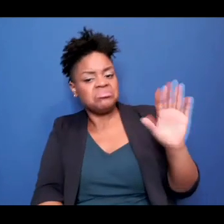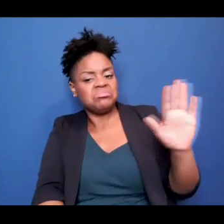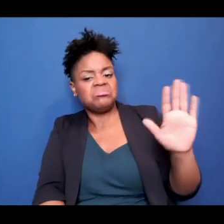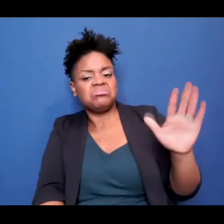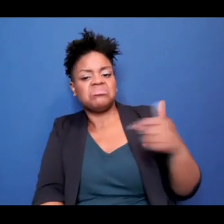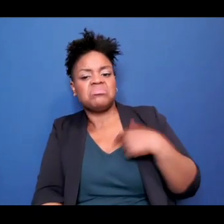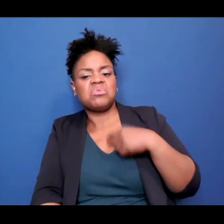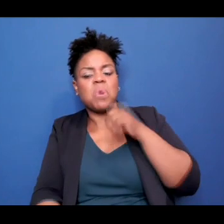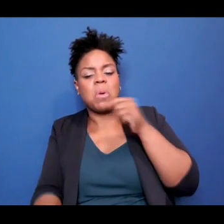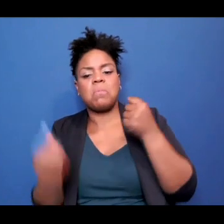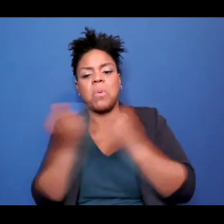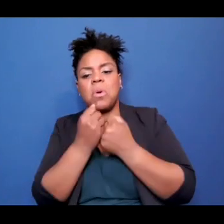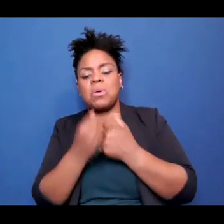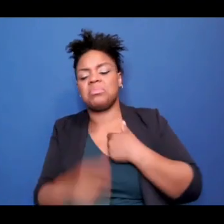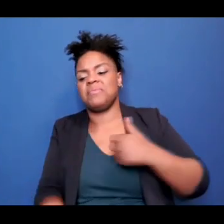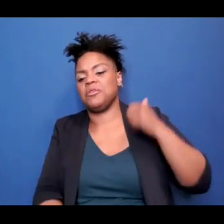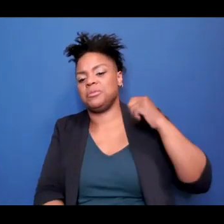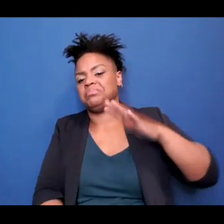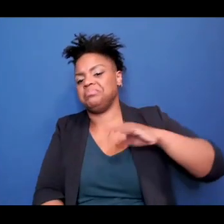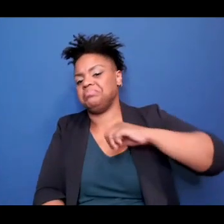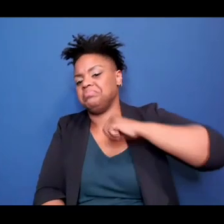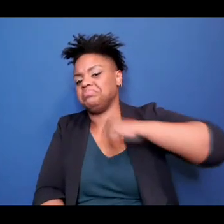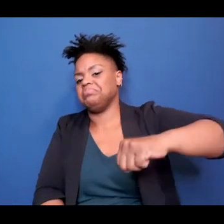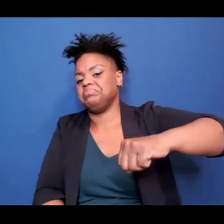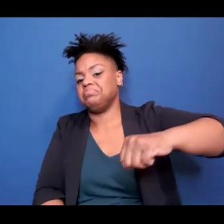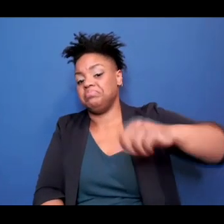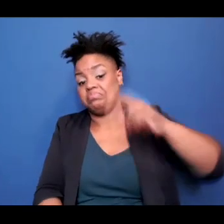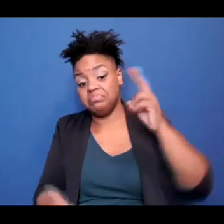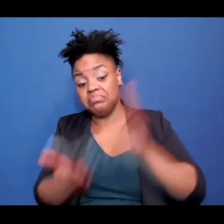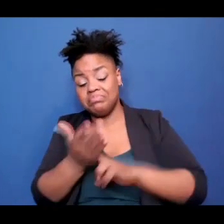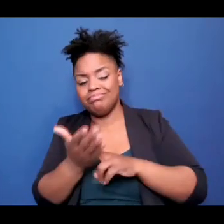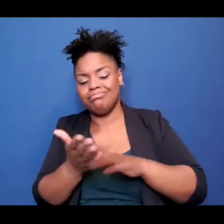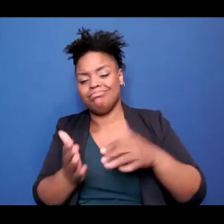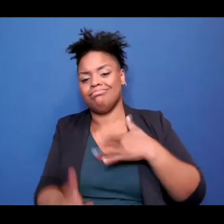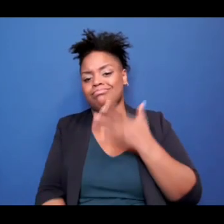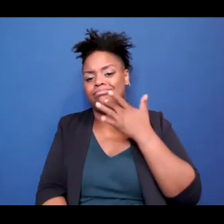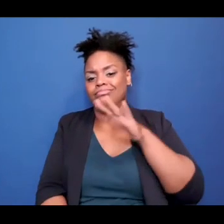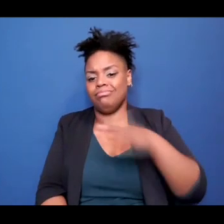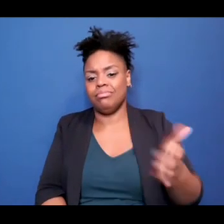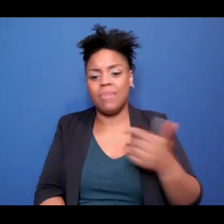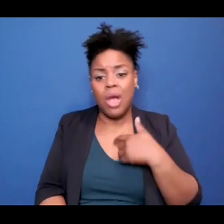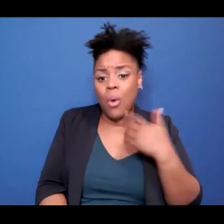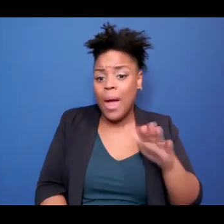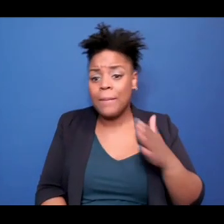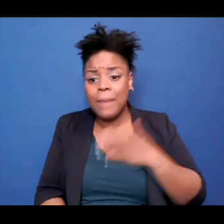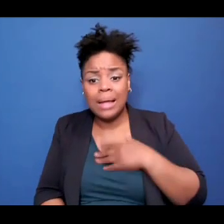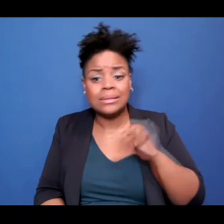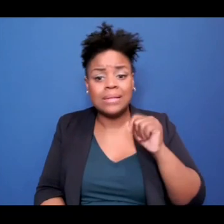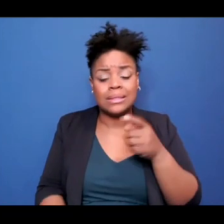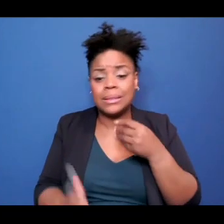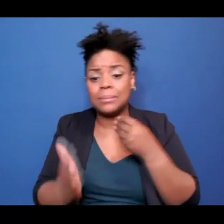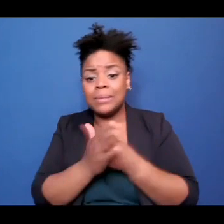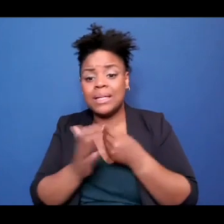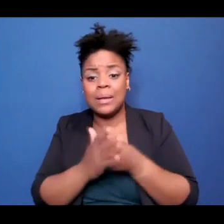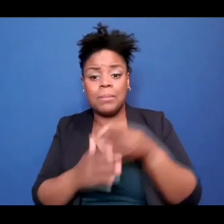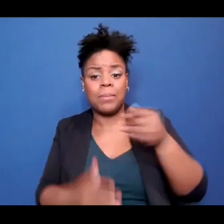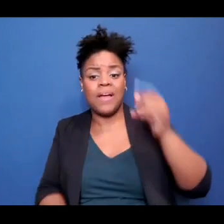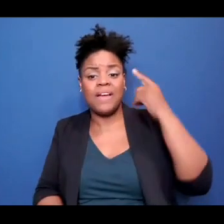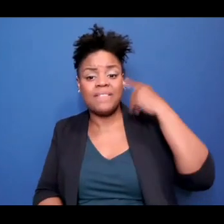ONE RESPONDENT QUOTE, AIN'T NO WAY I WOULD EVER SUPPORT OBAMACARE OR SIGN UP FOR T I WOULD RATHER DIE. NO WAY I WANT MY TAX DOLLARS